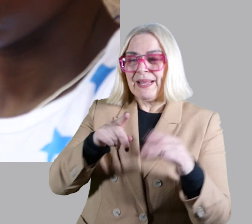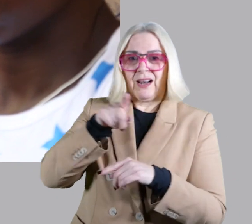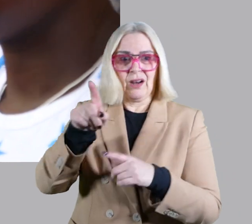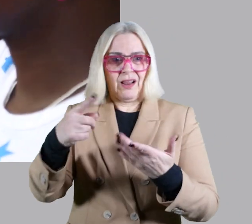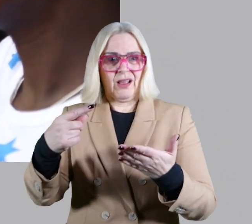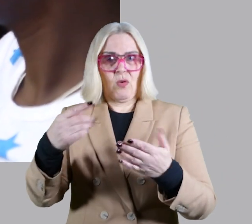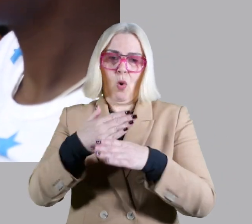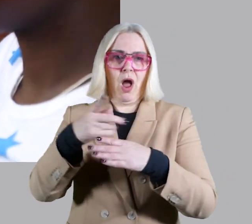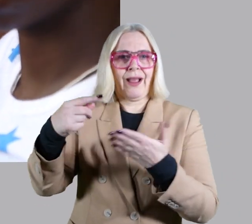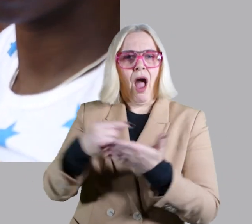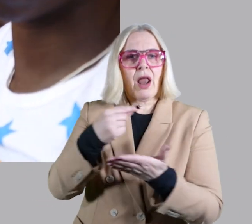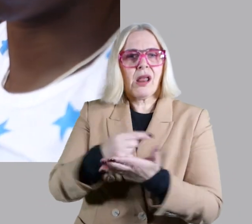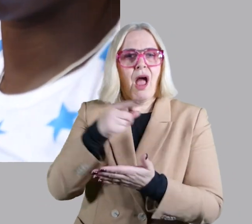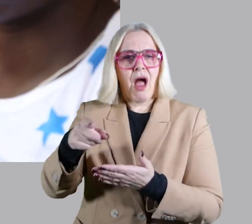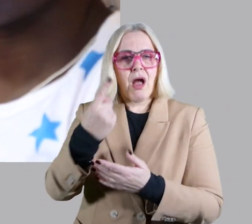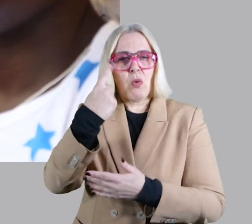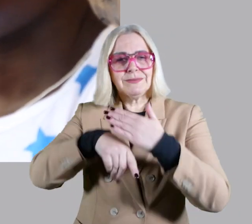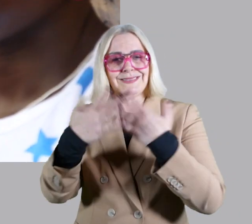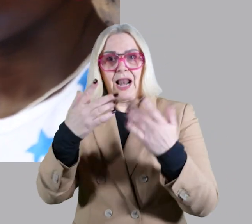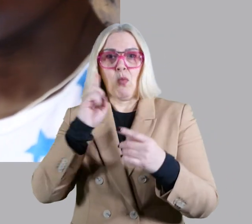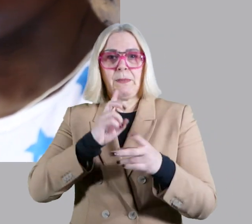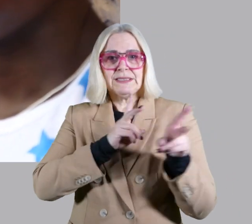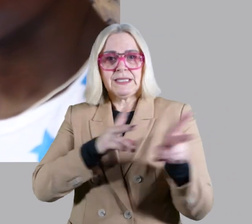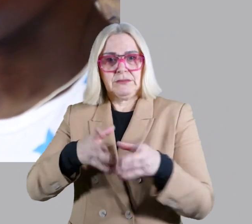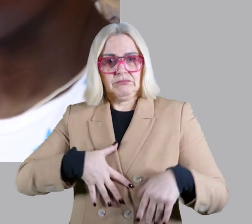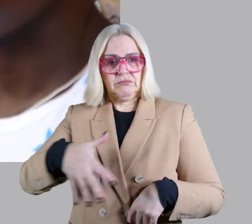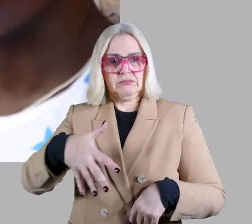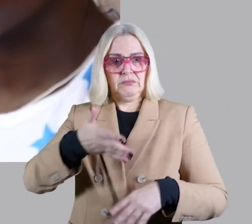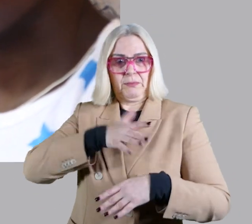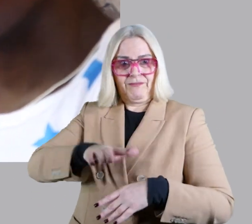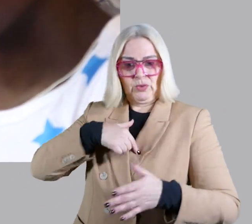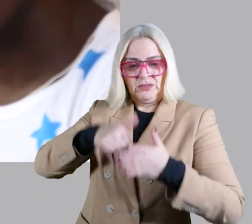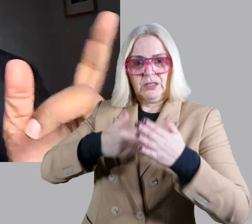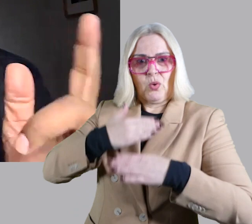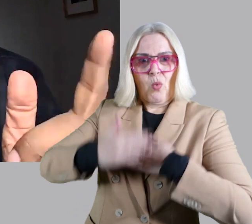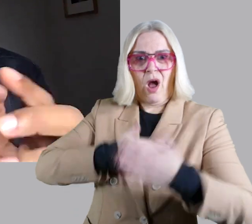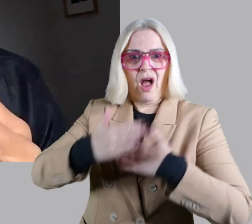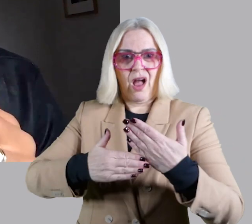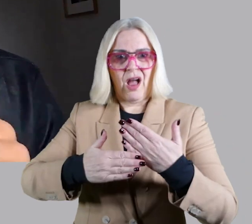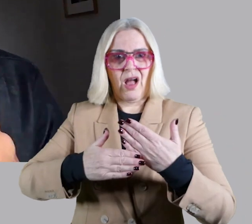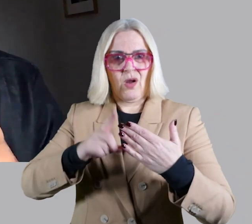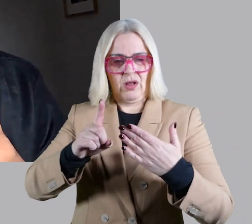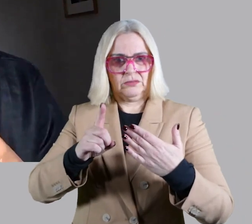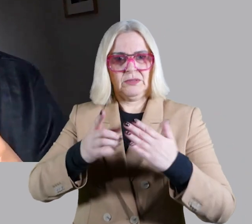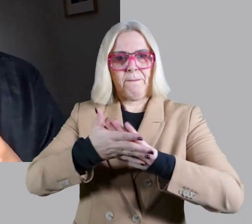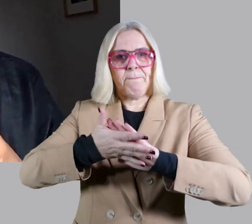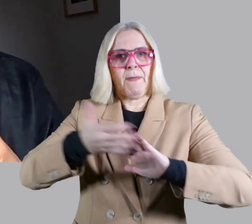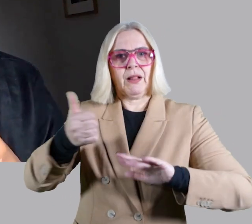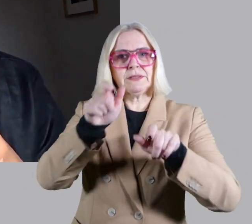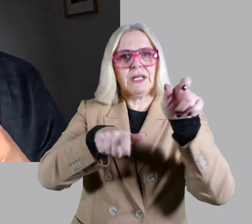Because as we have pointed out in our work in Ghana, one in ten, one in ten women before we started doing our work